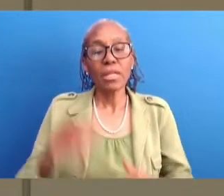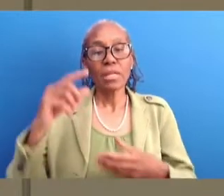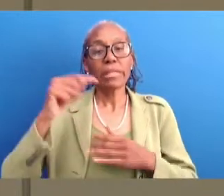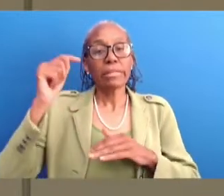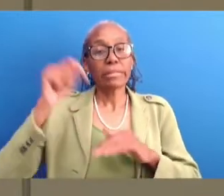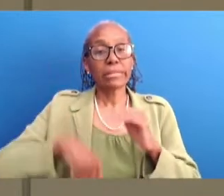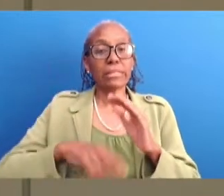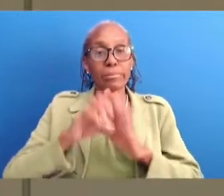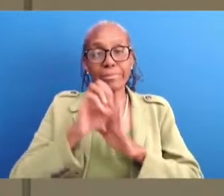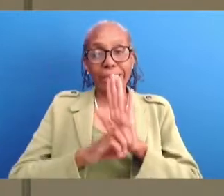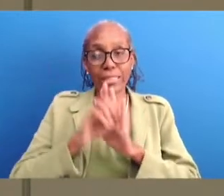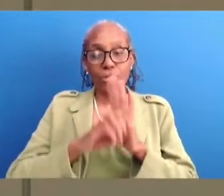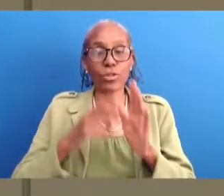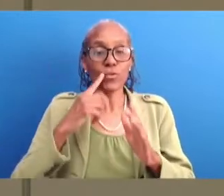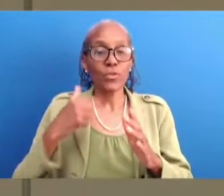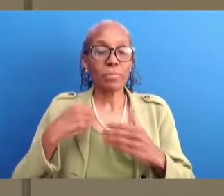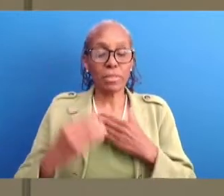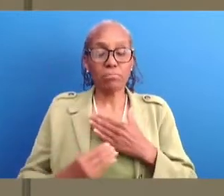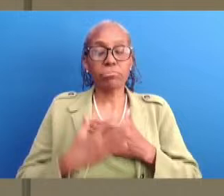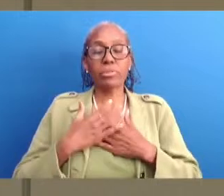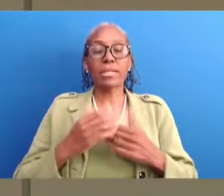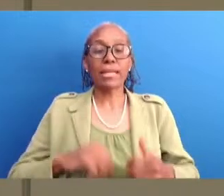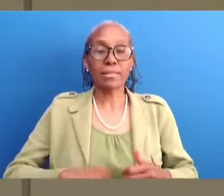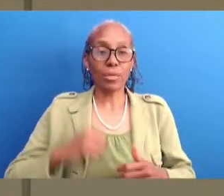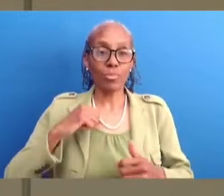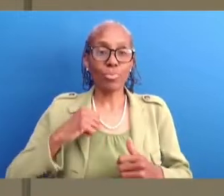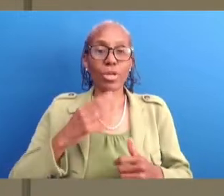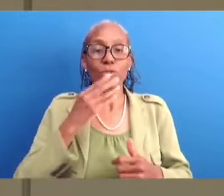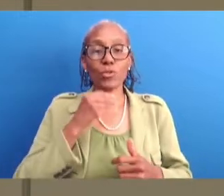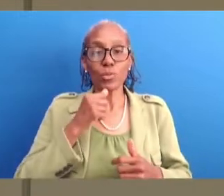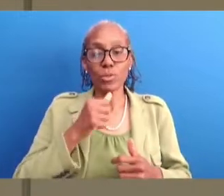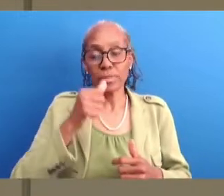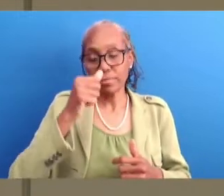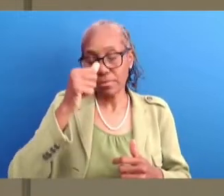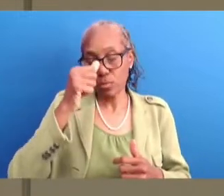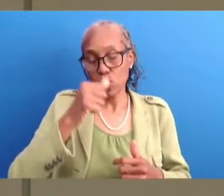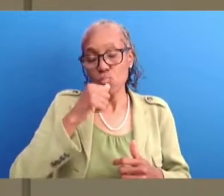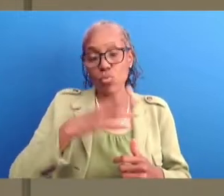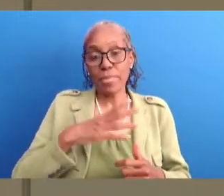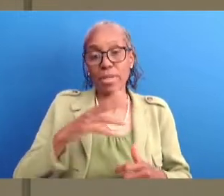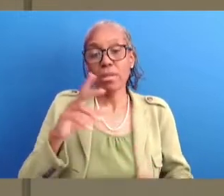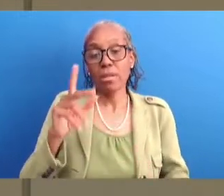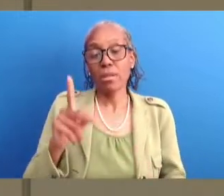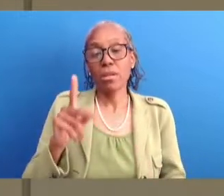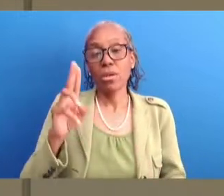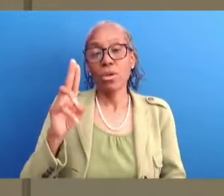THINGS.